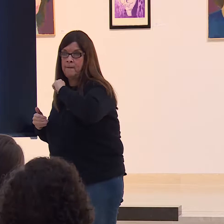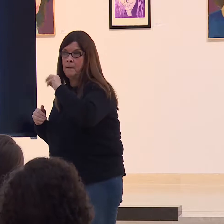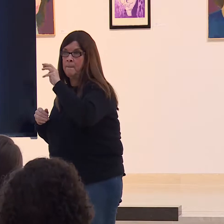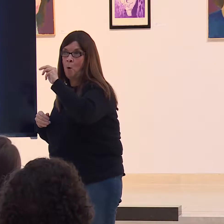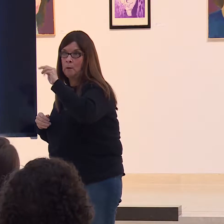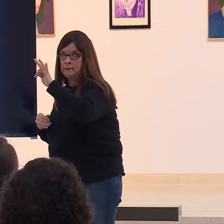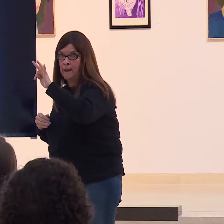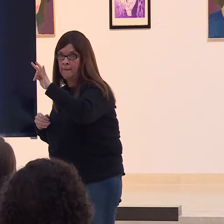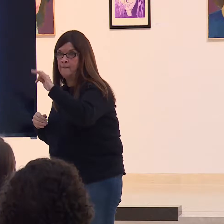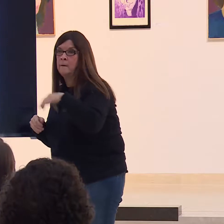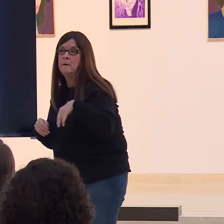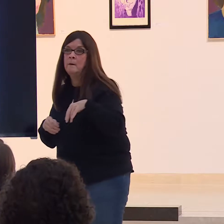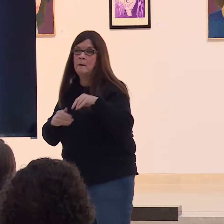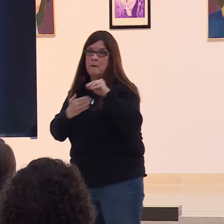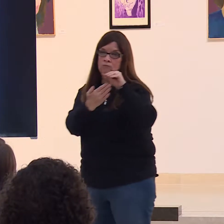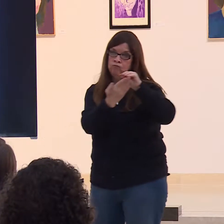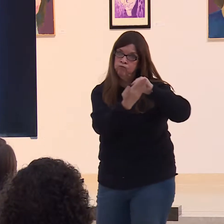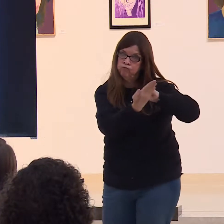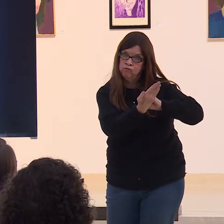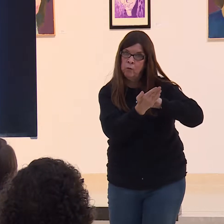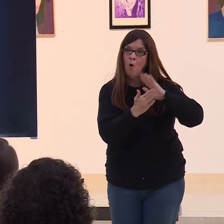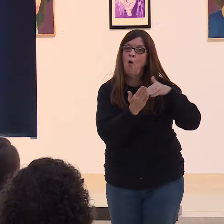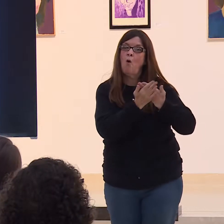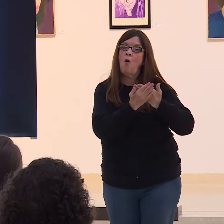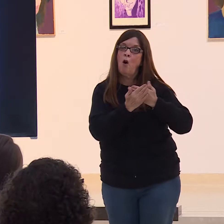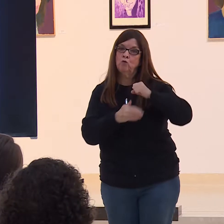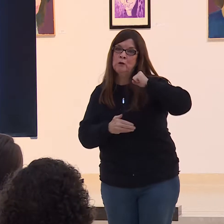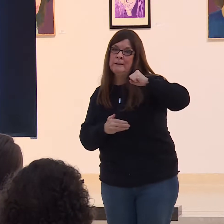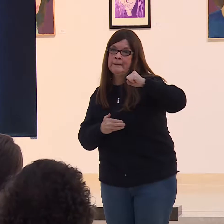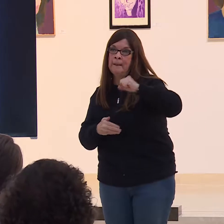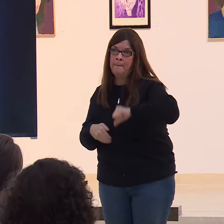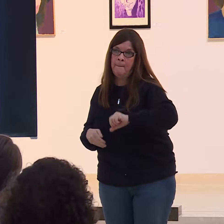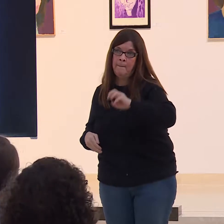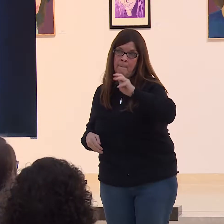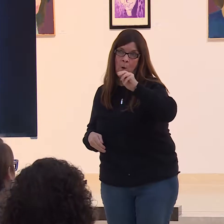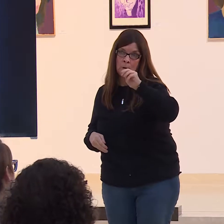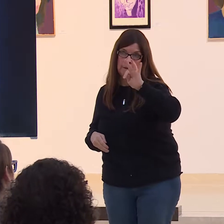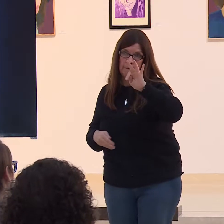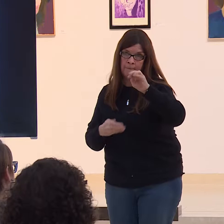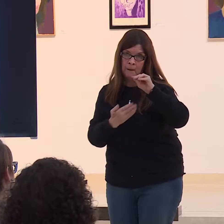A lot of them have to do with the concept of affirmation, and there are also those that are